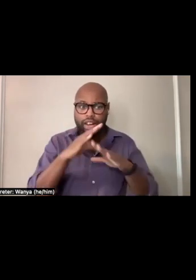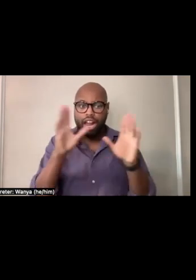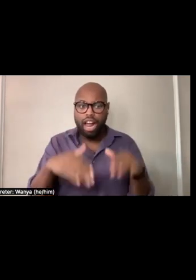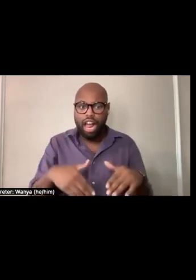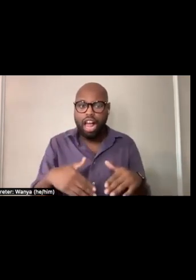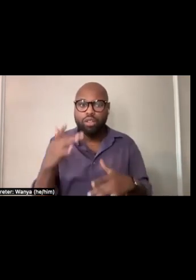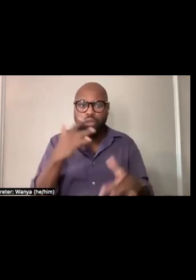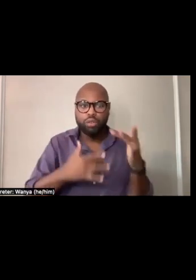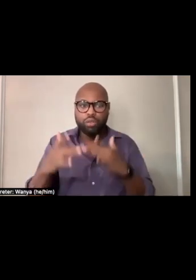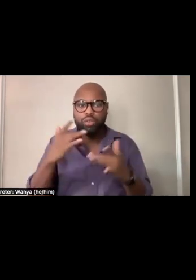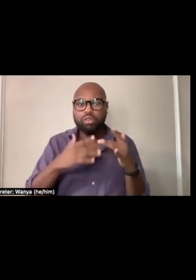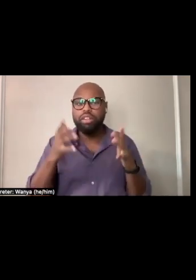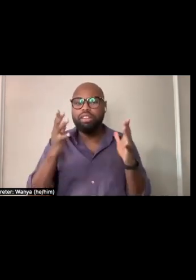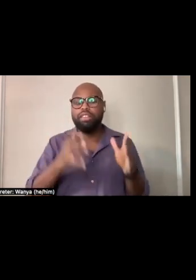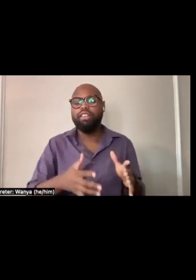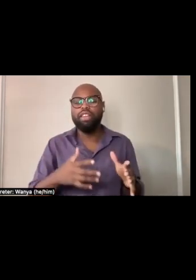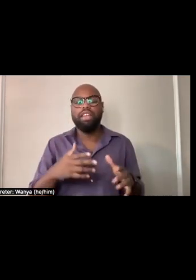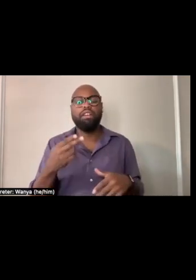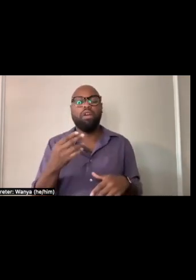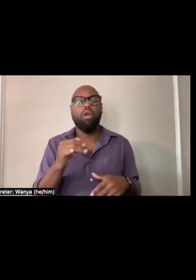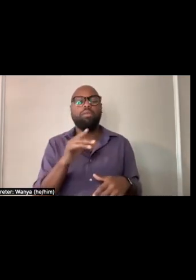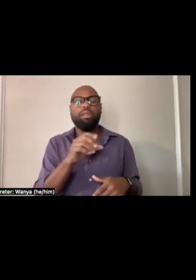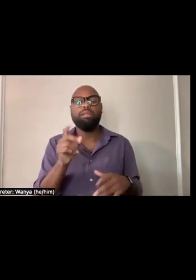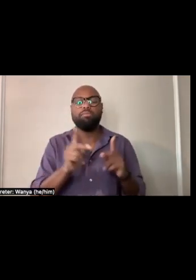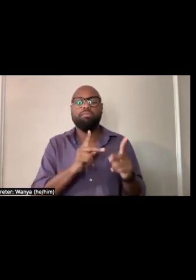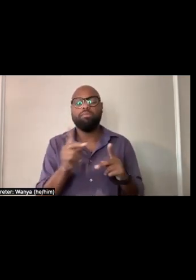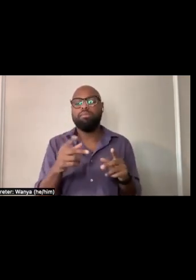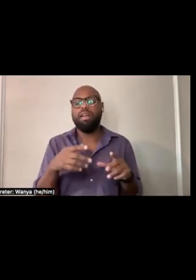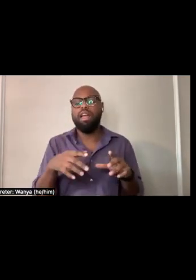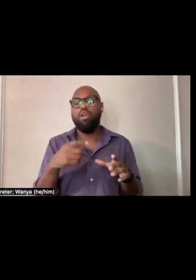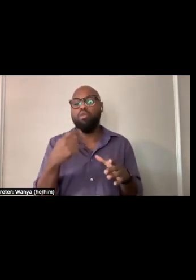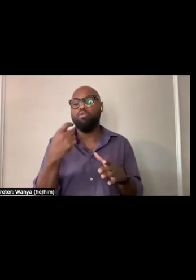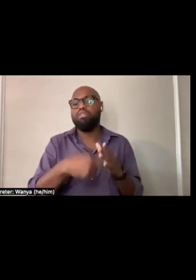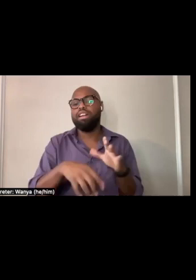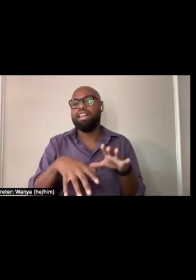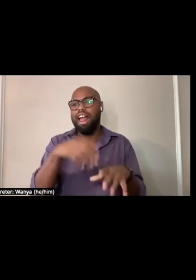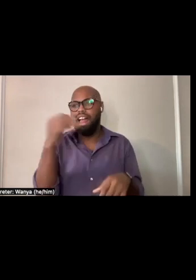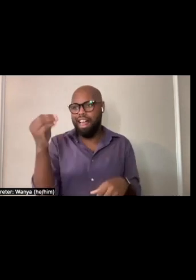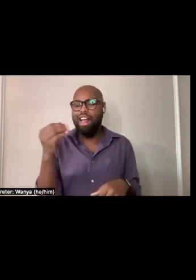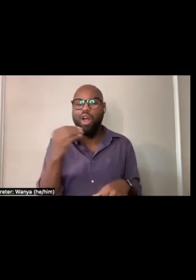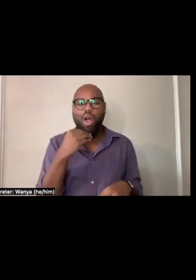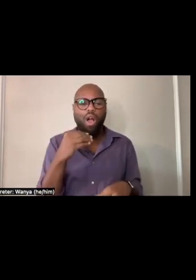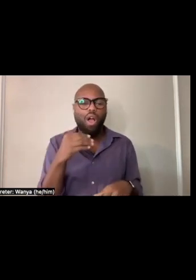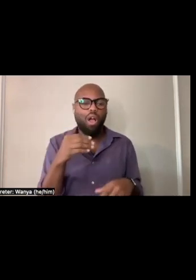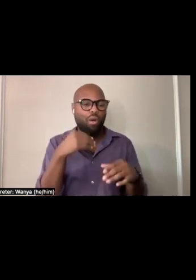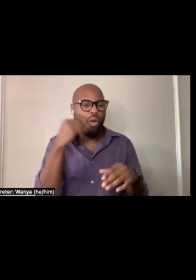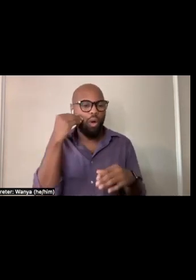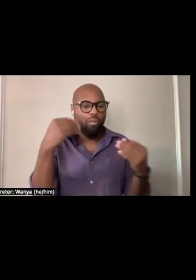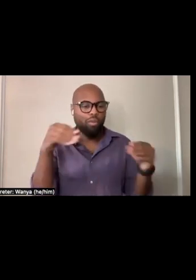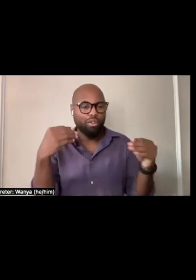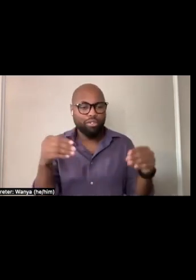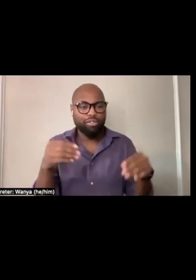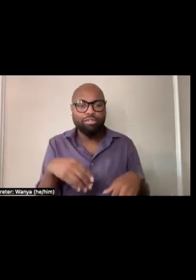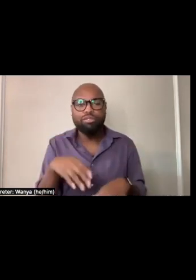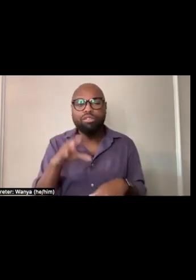priced out of the commercial market. In Alameda, e.g. where the Oakdays pilot is located about there's